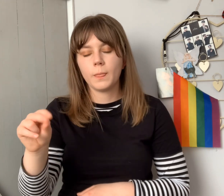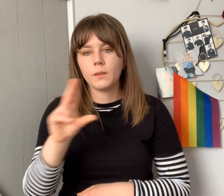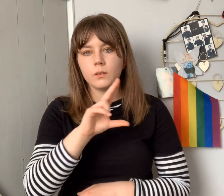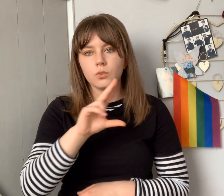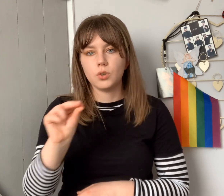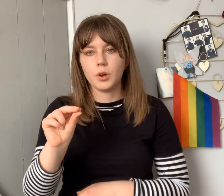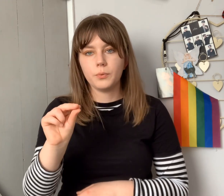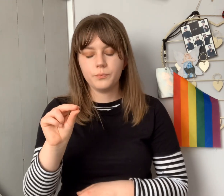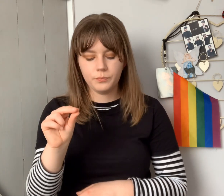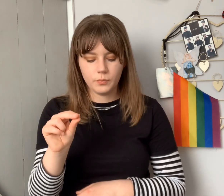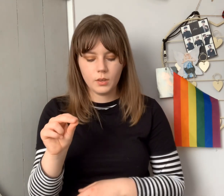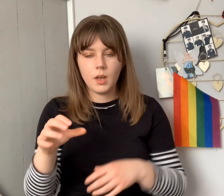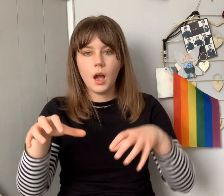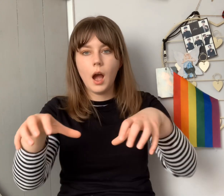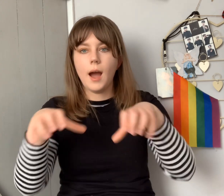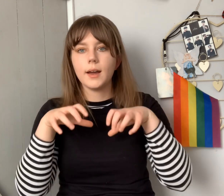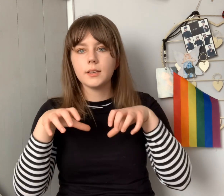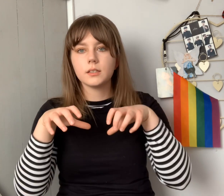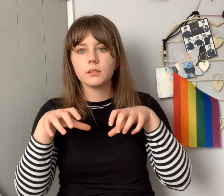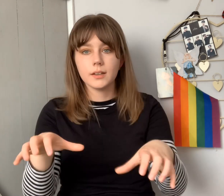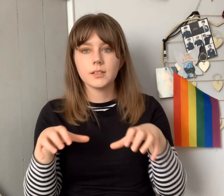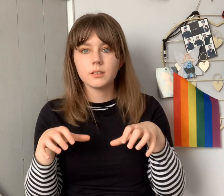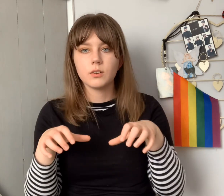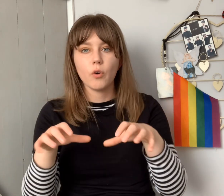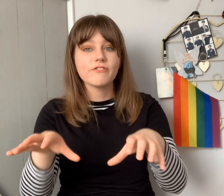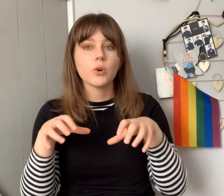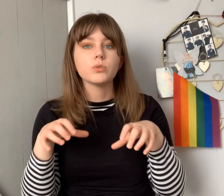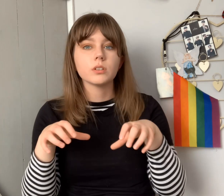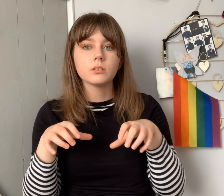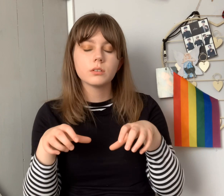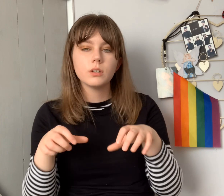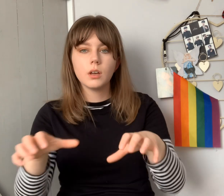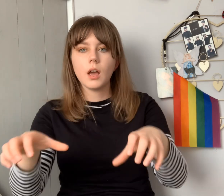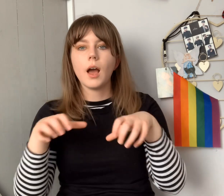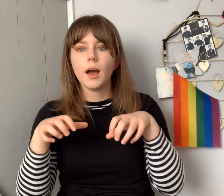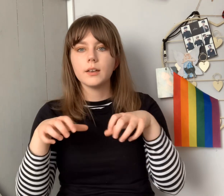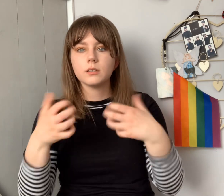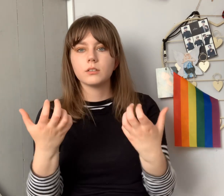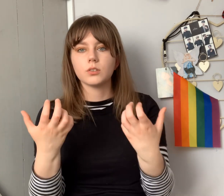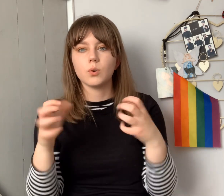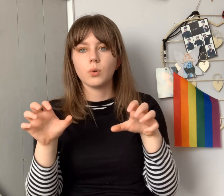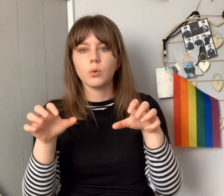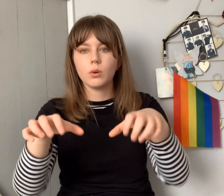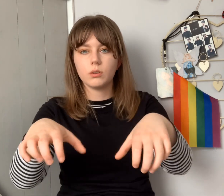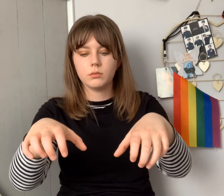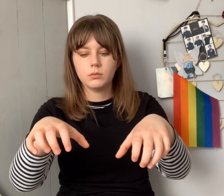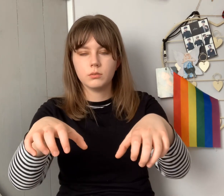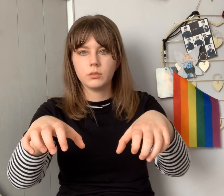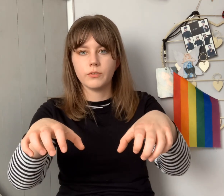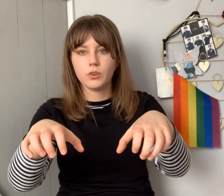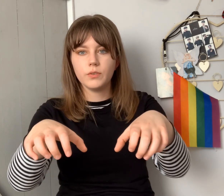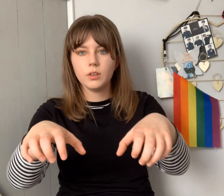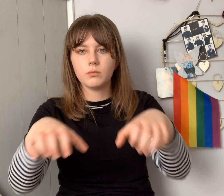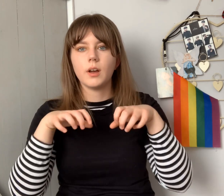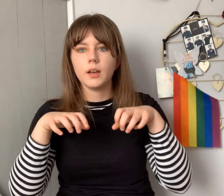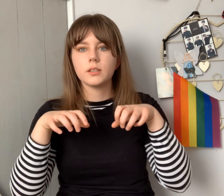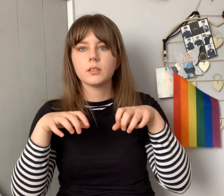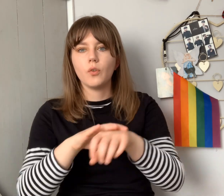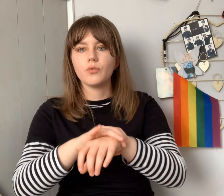"No" "Ice" or frozen have claws in front of you "Ice"